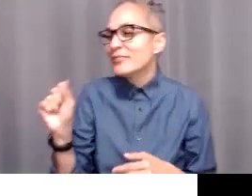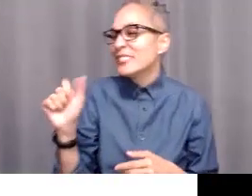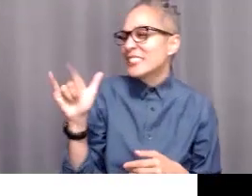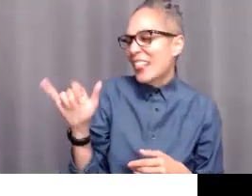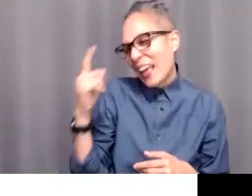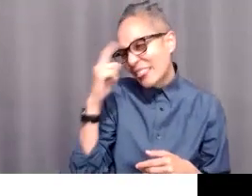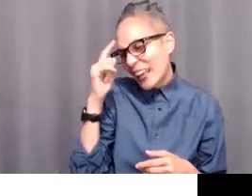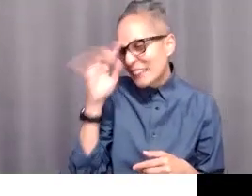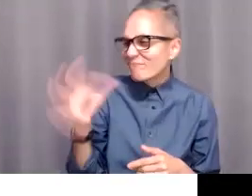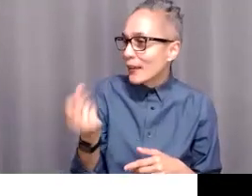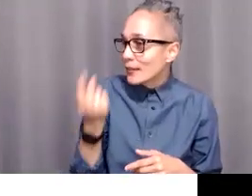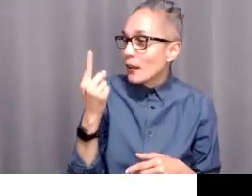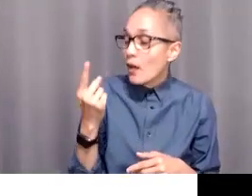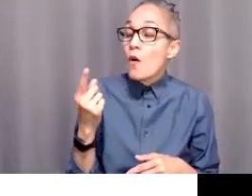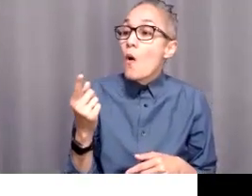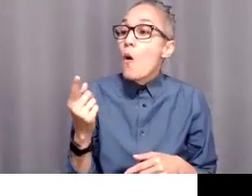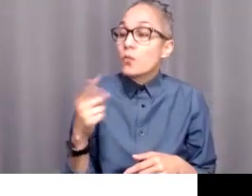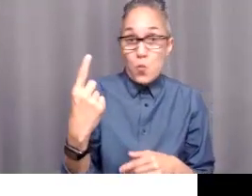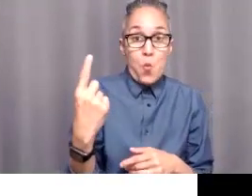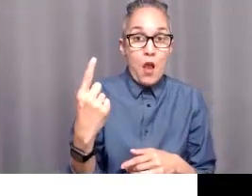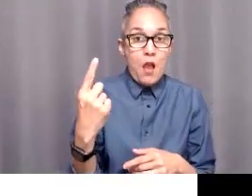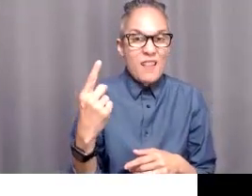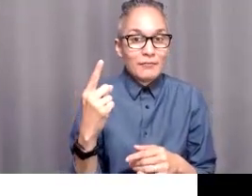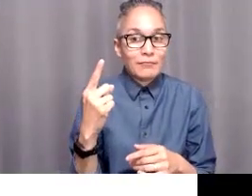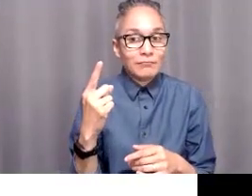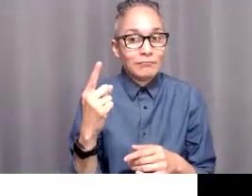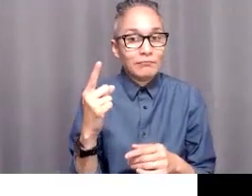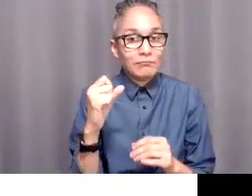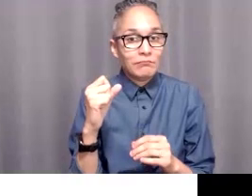So one strategy that a lot of faculty use,